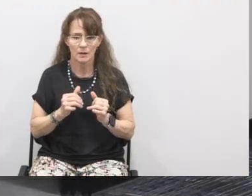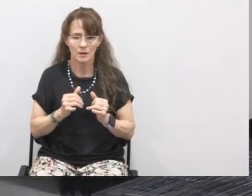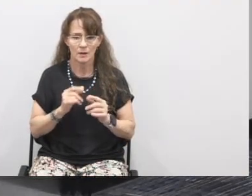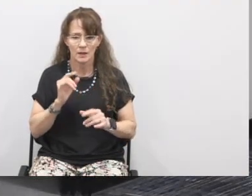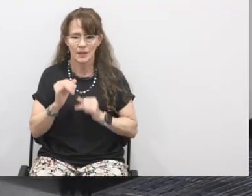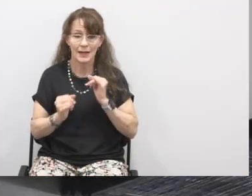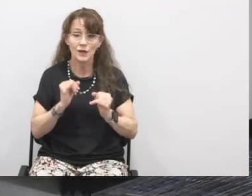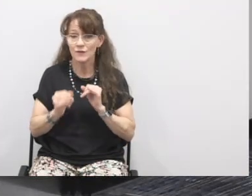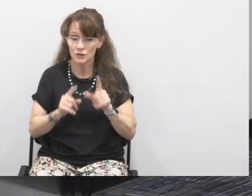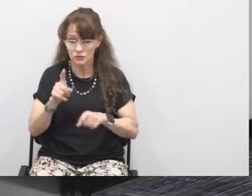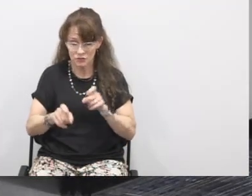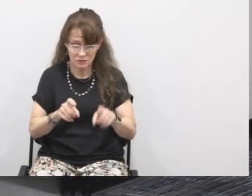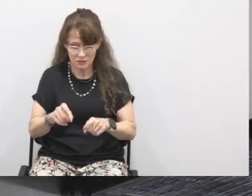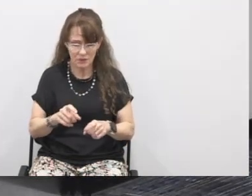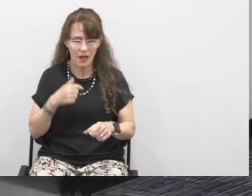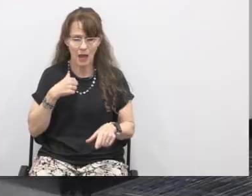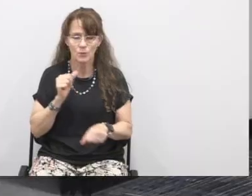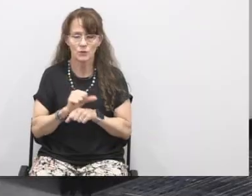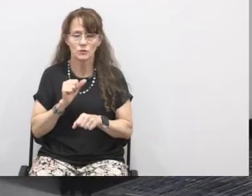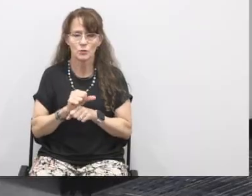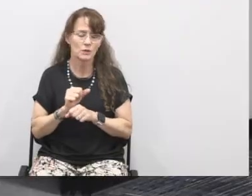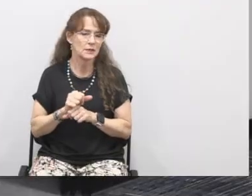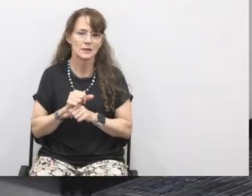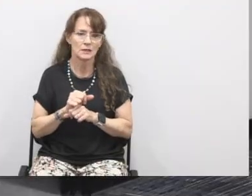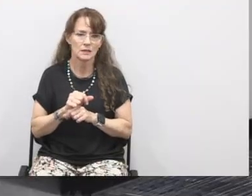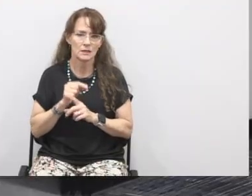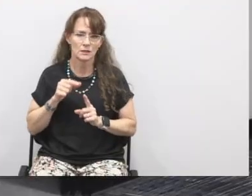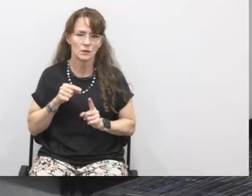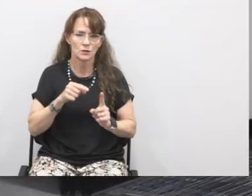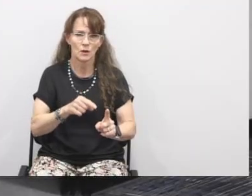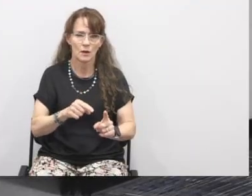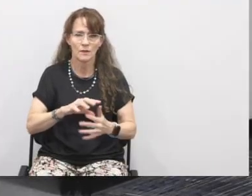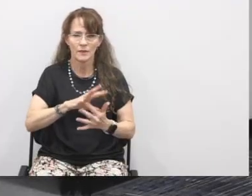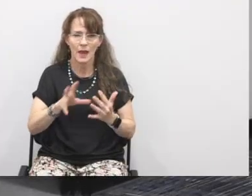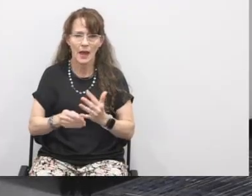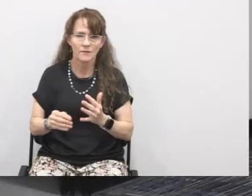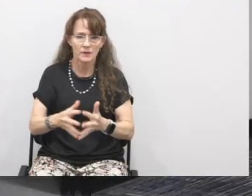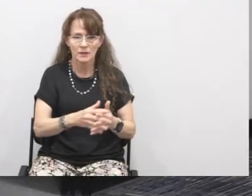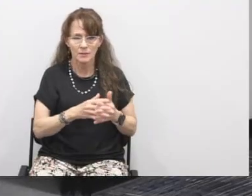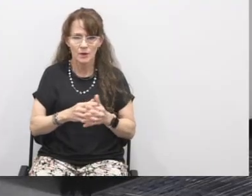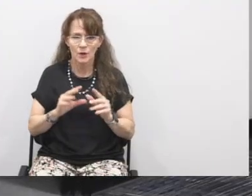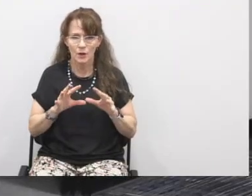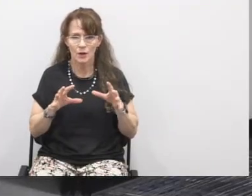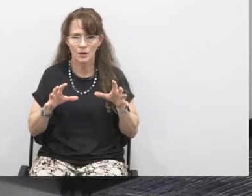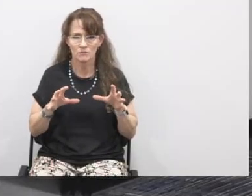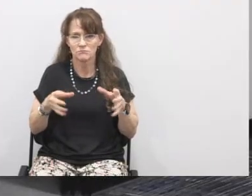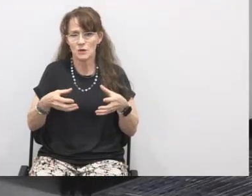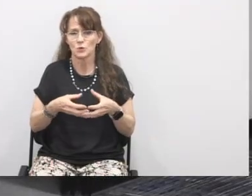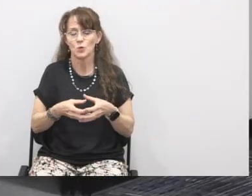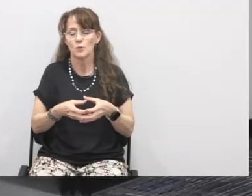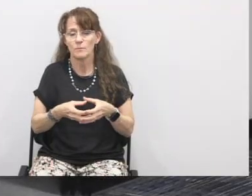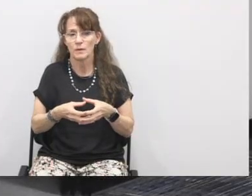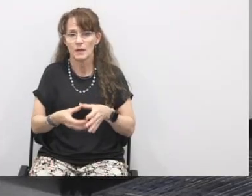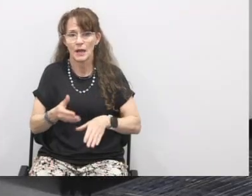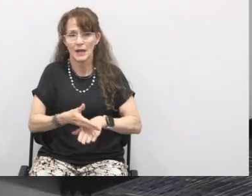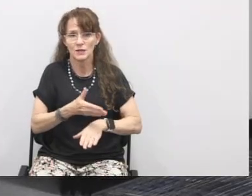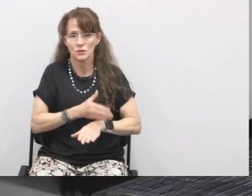I was working more towards the African American group. We were trying to increase their sense of belonging,